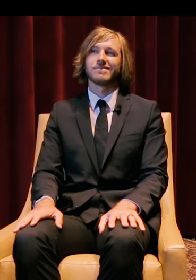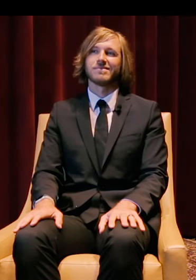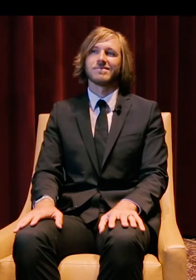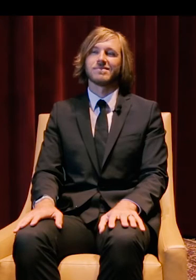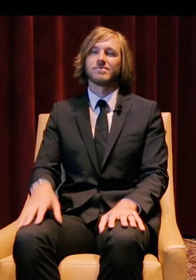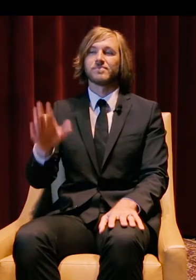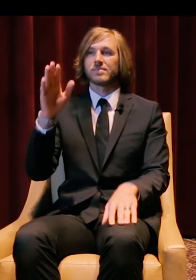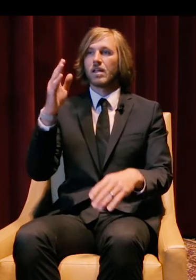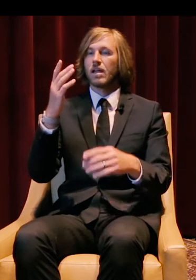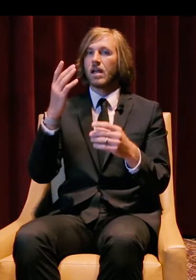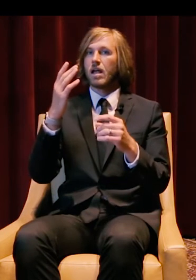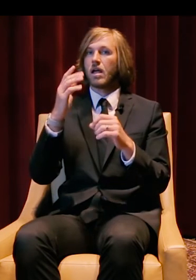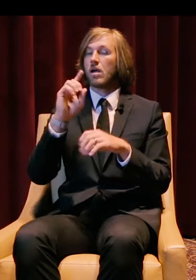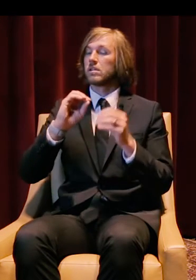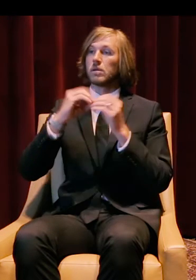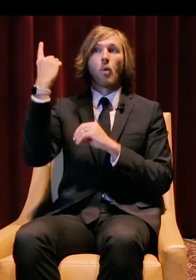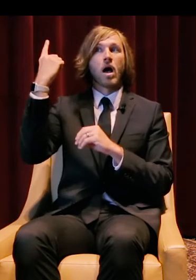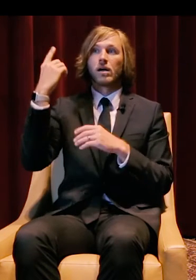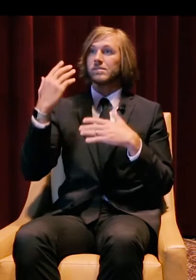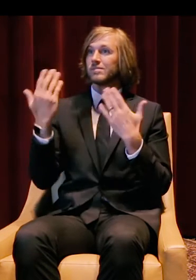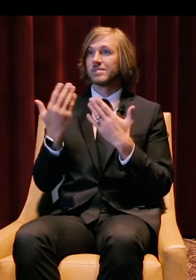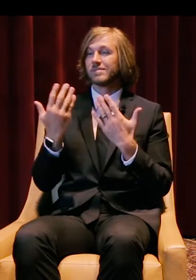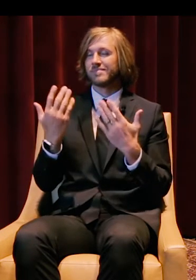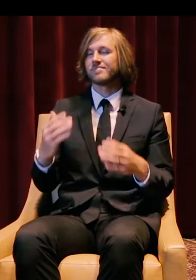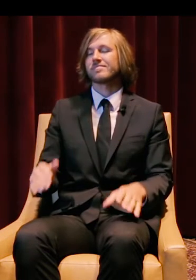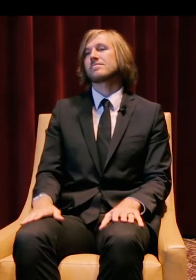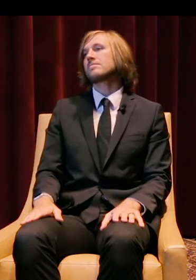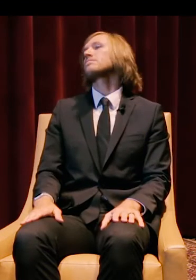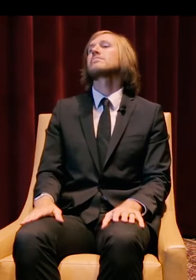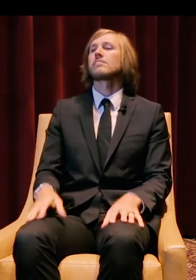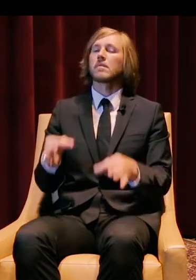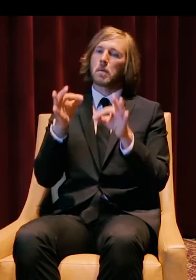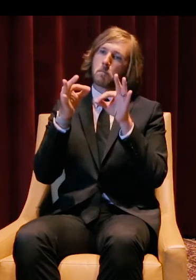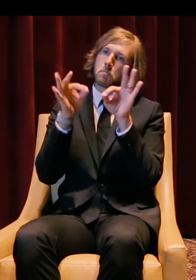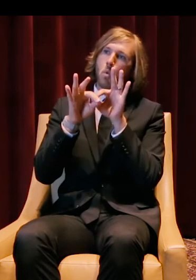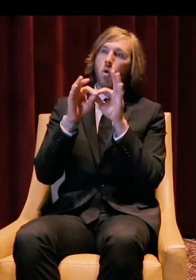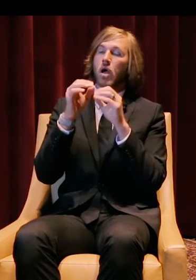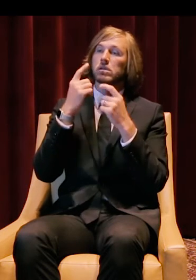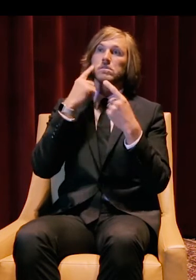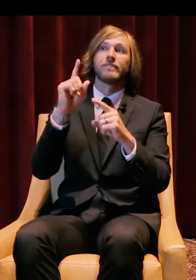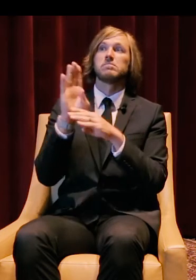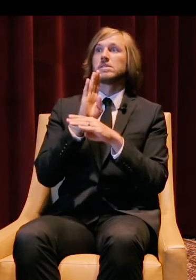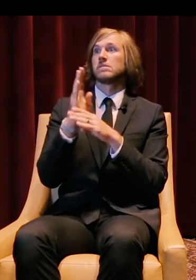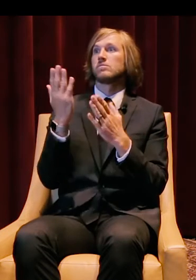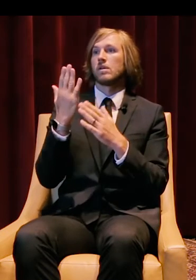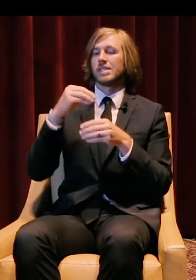Above and beyond anything else, I think the essence of a truly successful business is integrity.